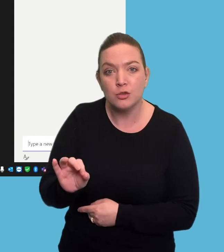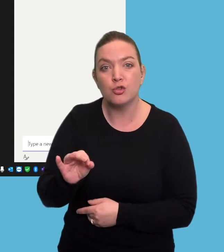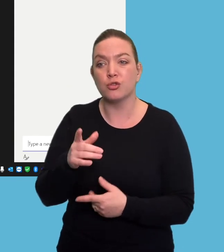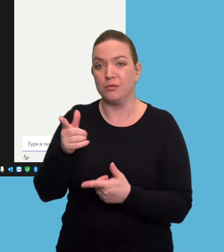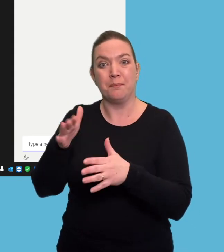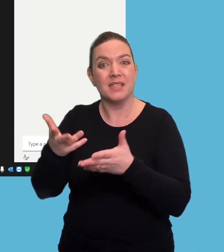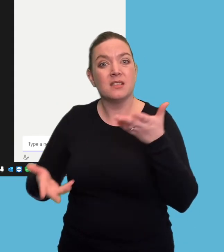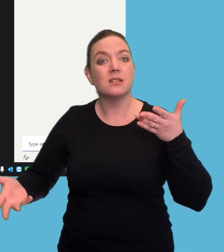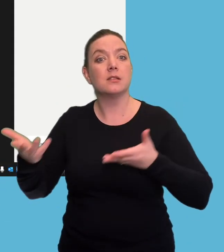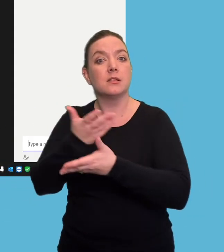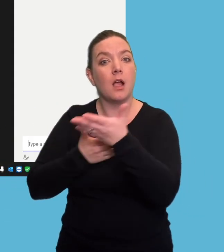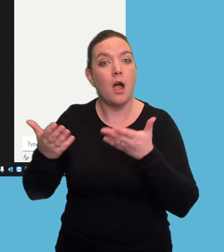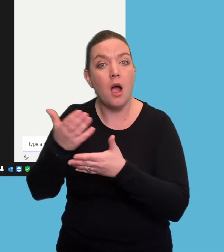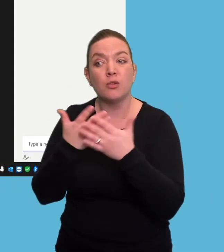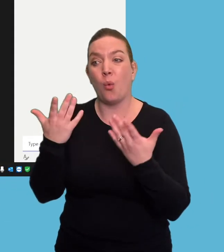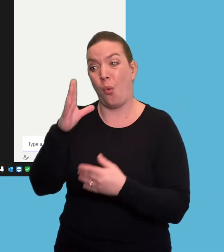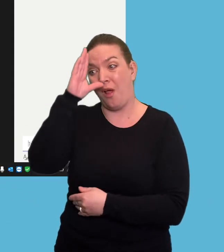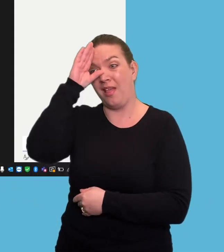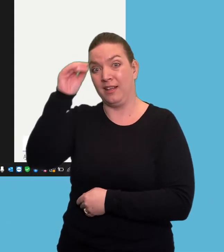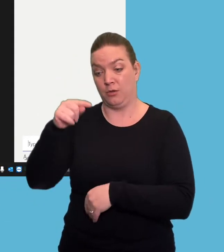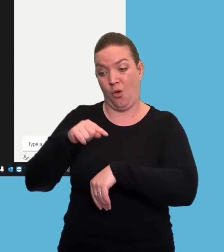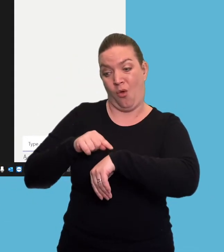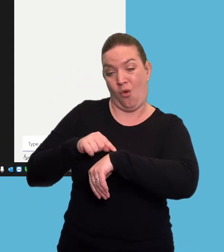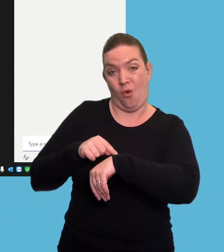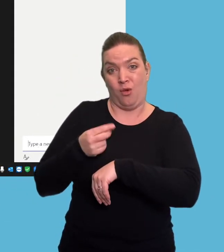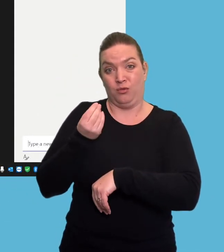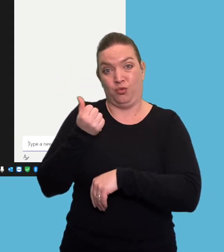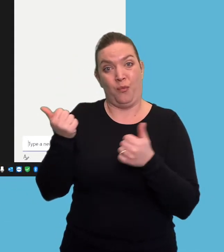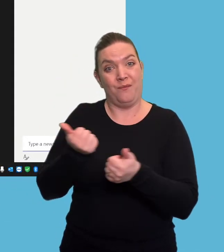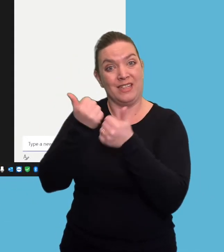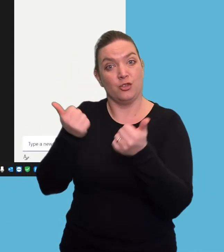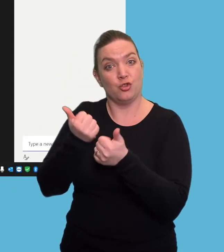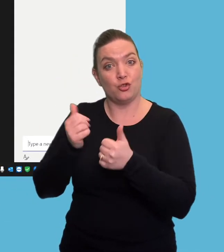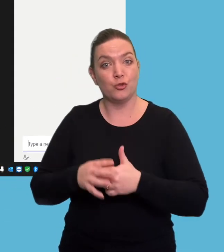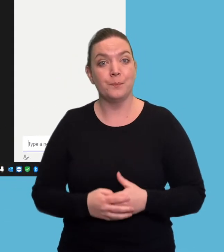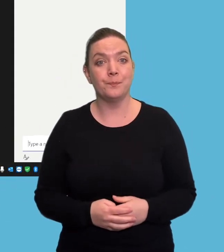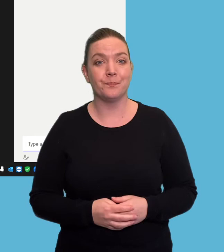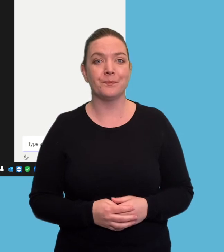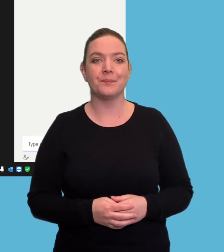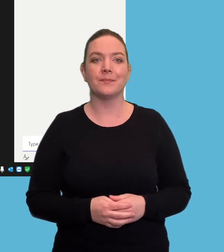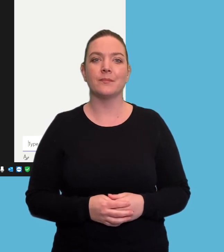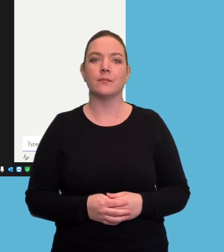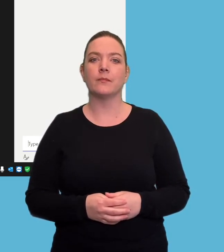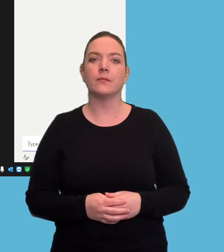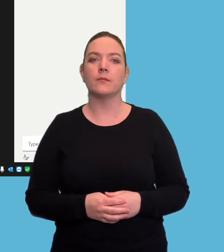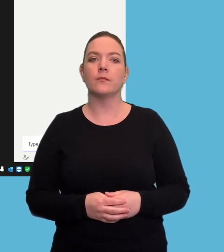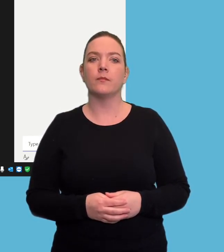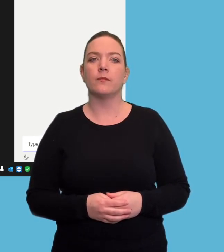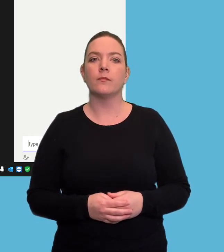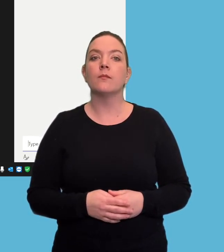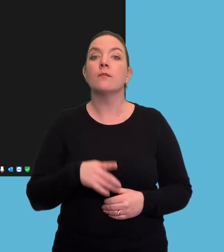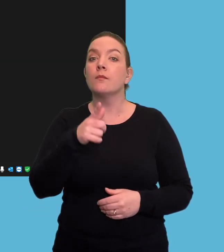that you're perhaps discussing in the breakout room or can tell you when time is up.